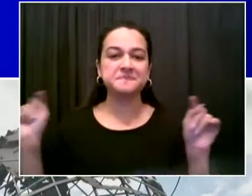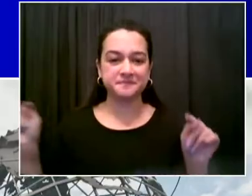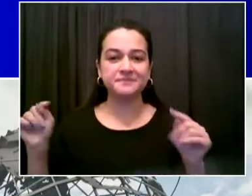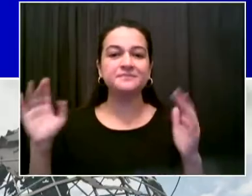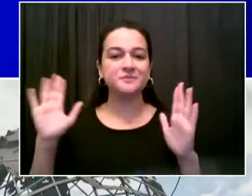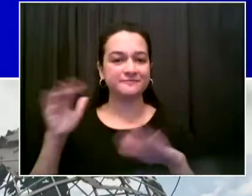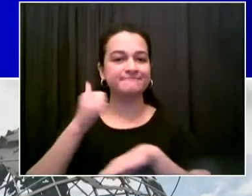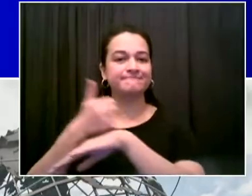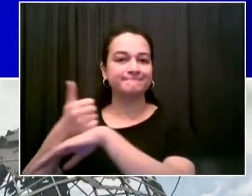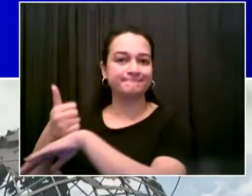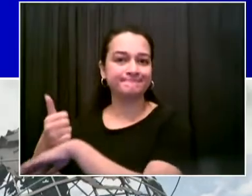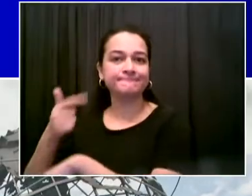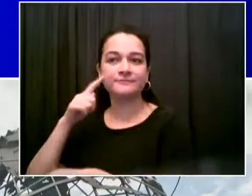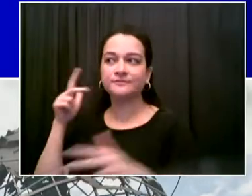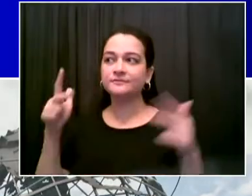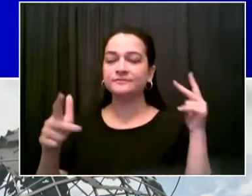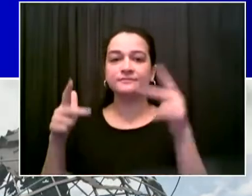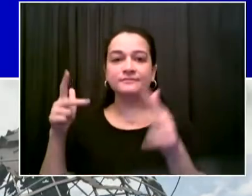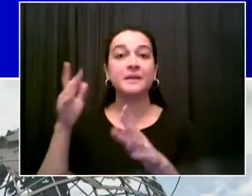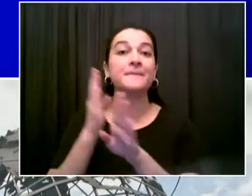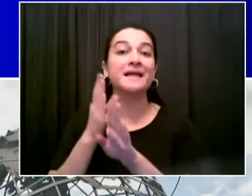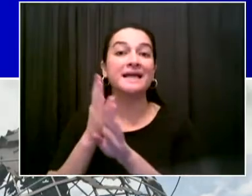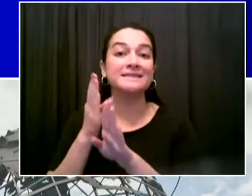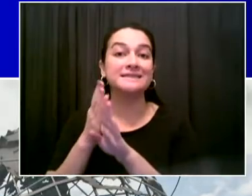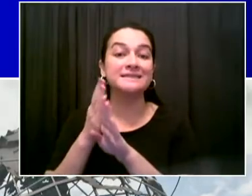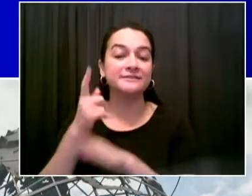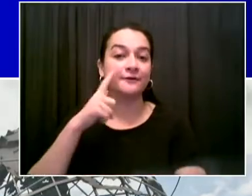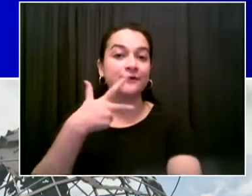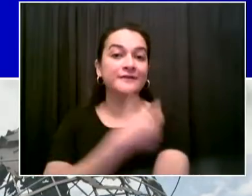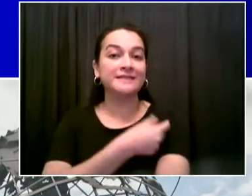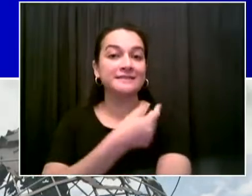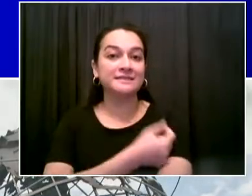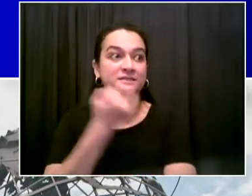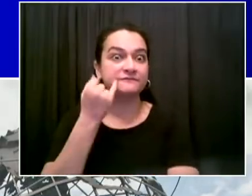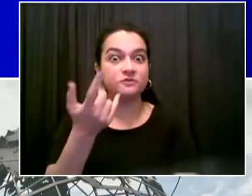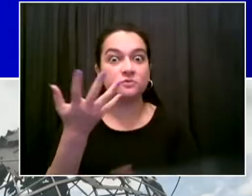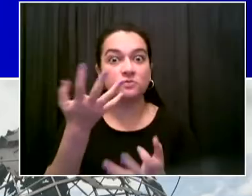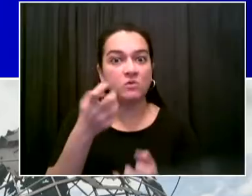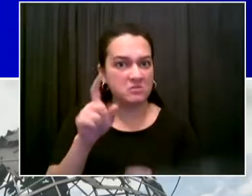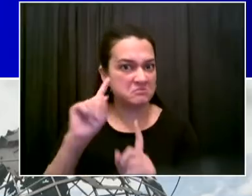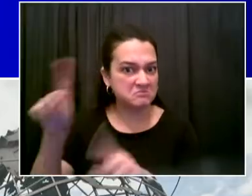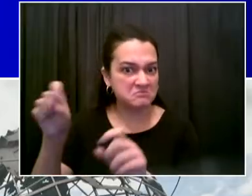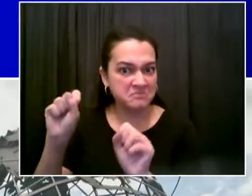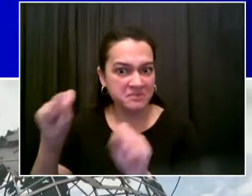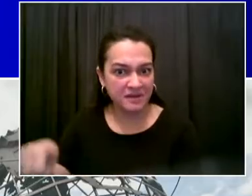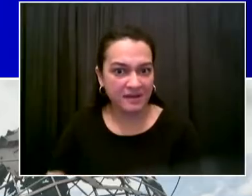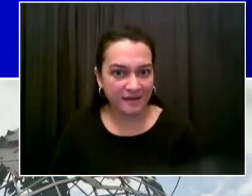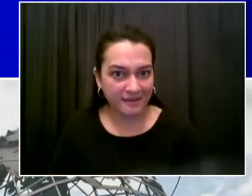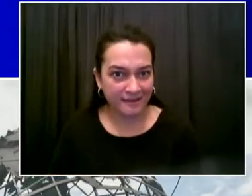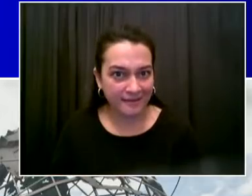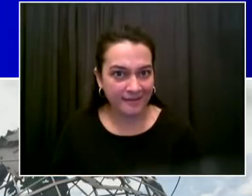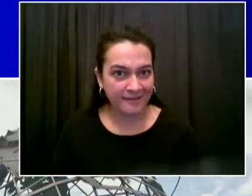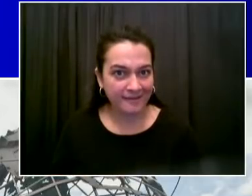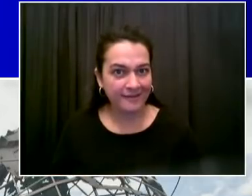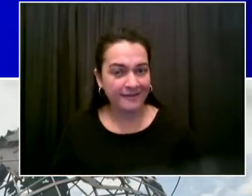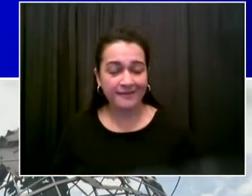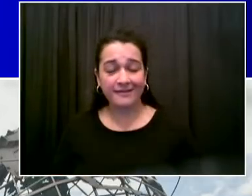CONGREGATING TO ENJOY THE SUMMER AT CONEY ISLAND, YOU'RE GOING TO